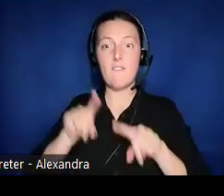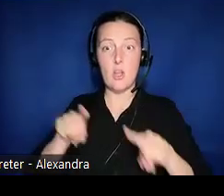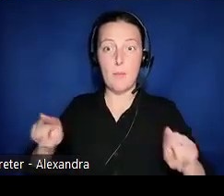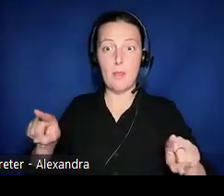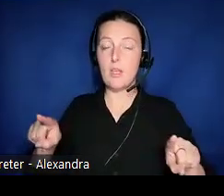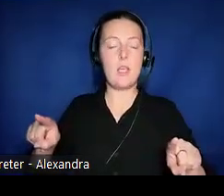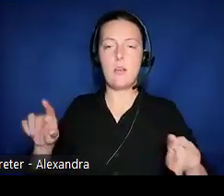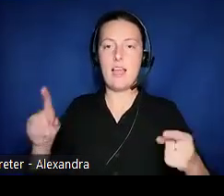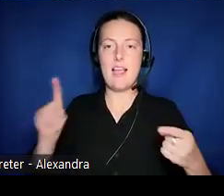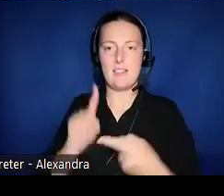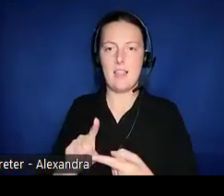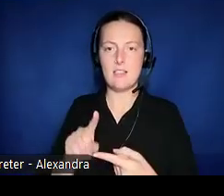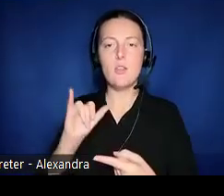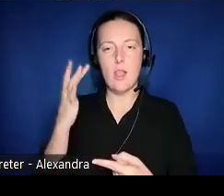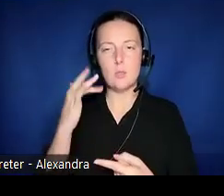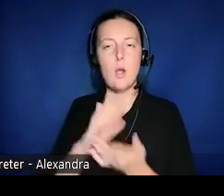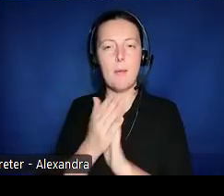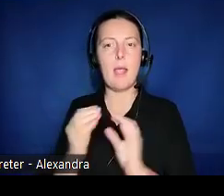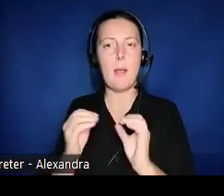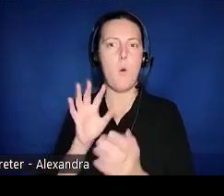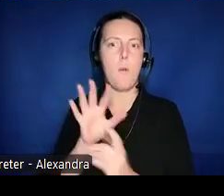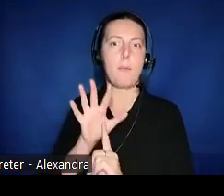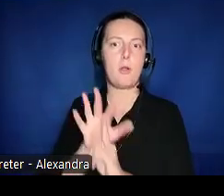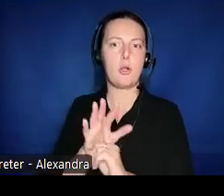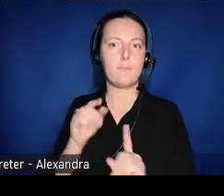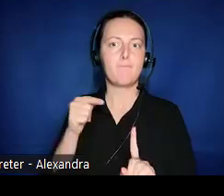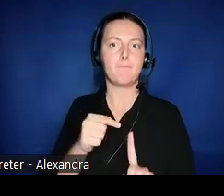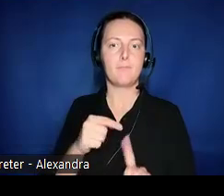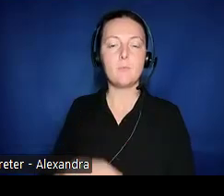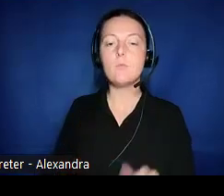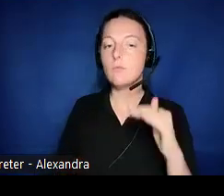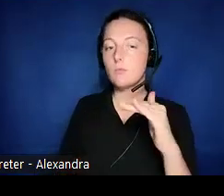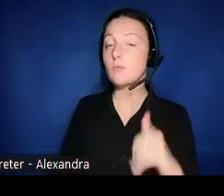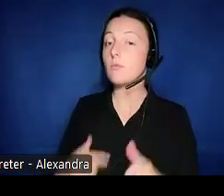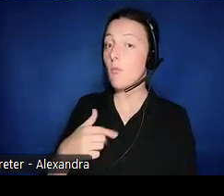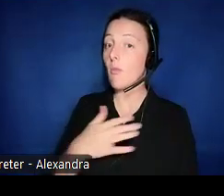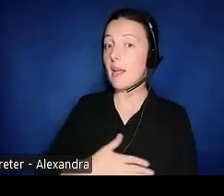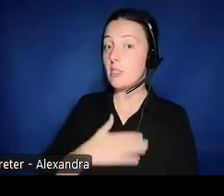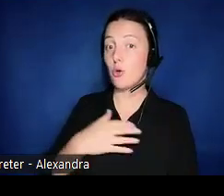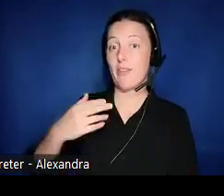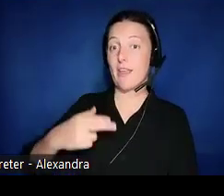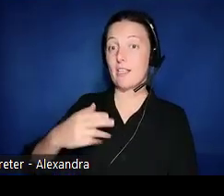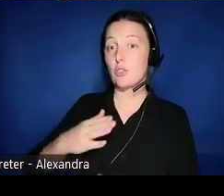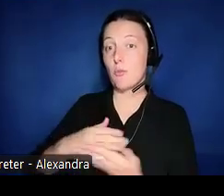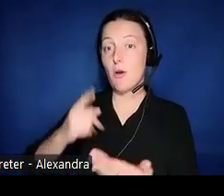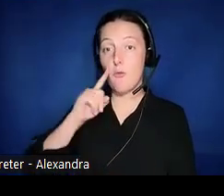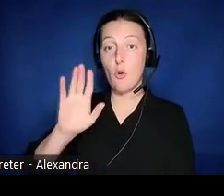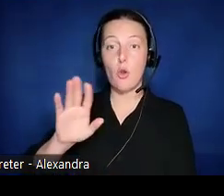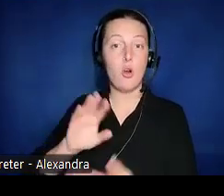get to some other questions. I really enjoyed the history portion of your talk. It was just a random